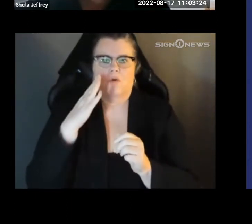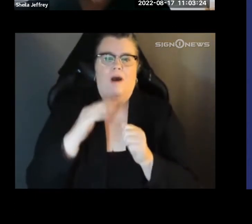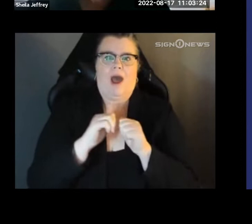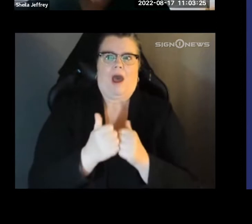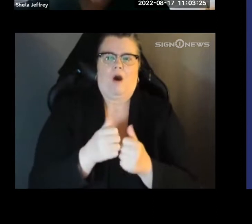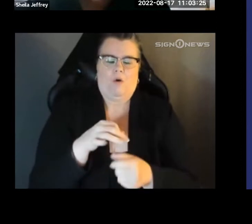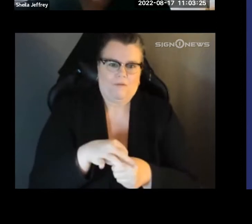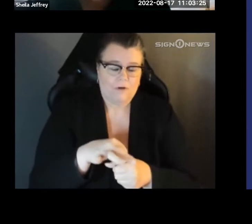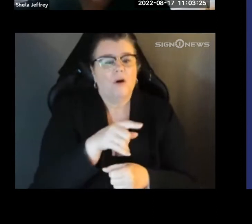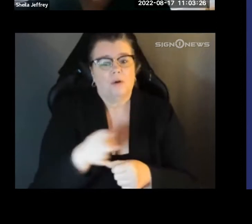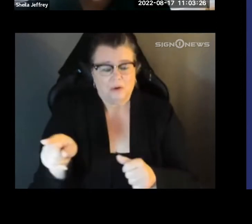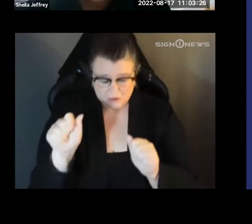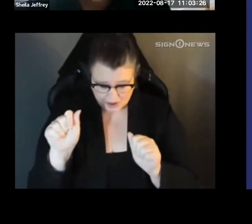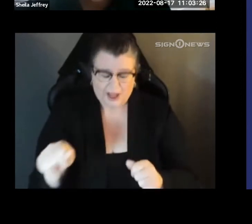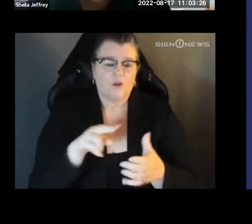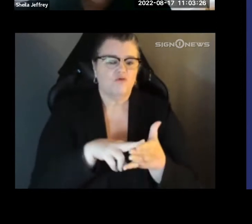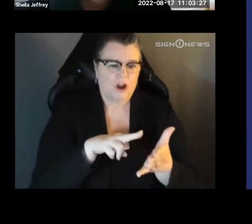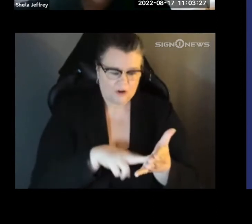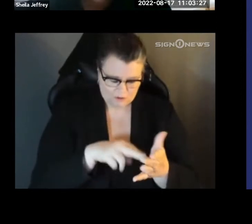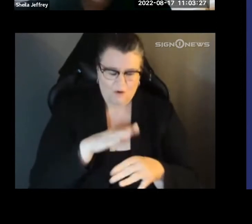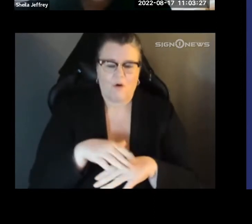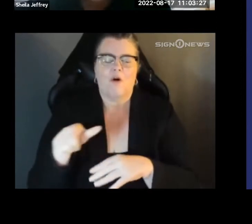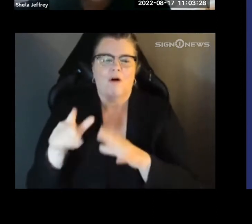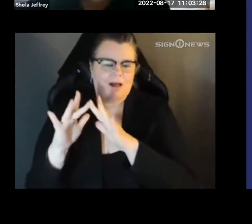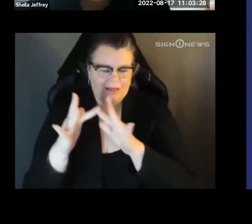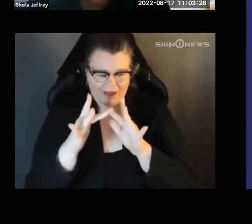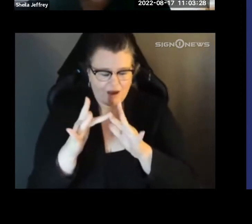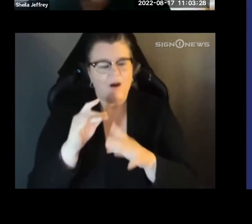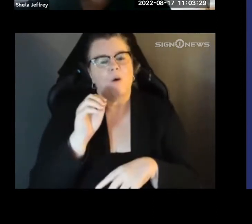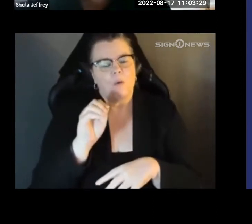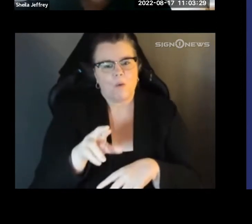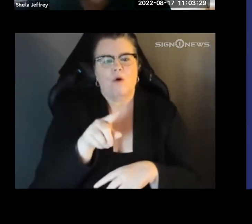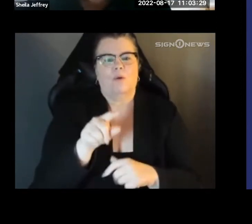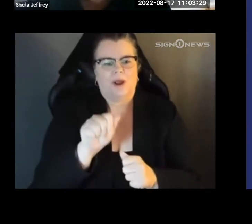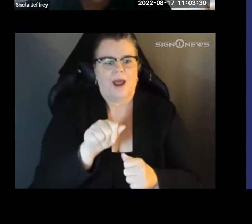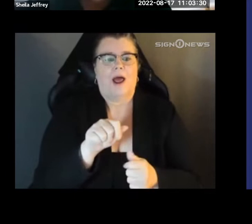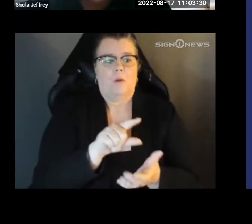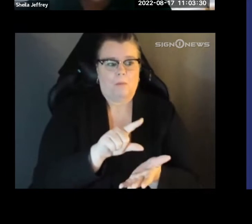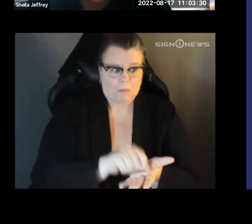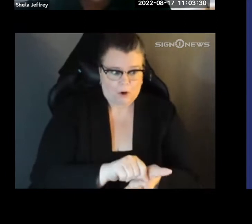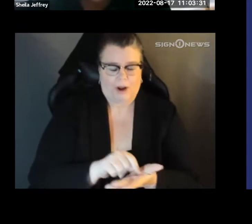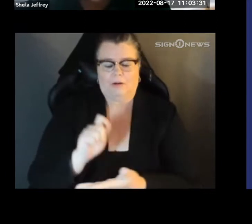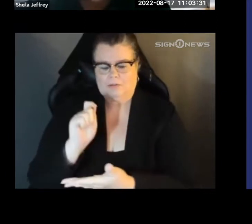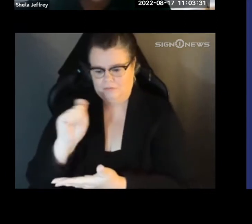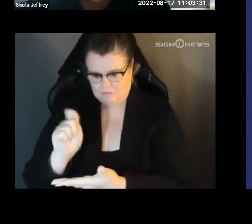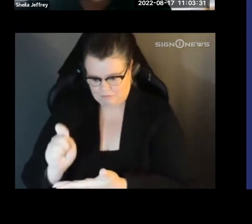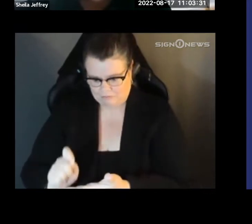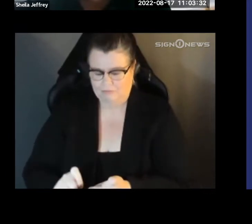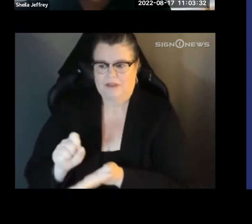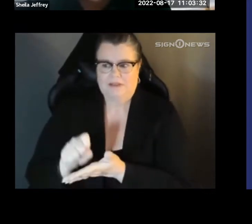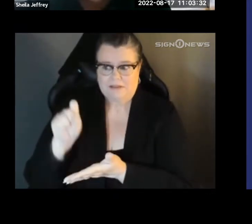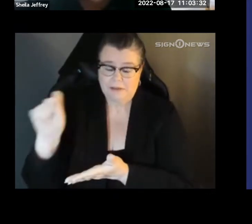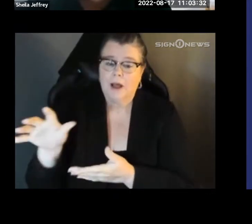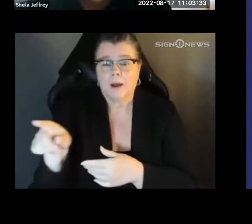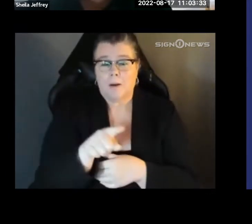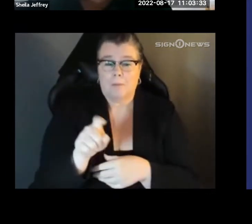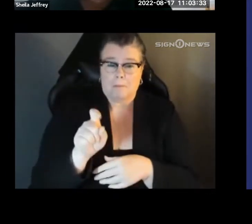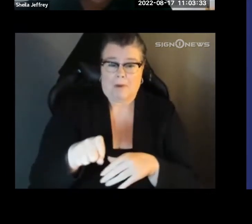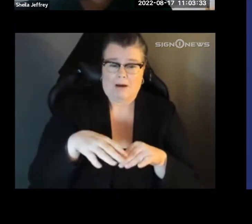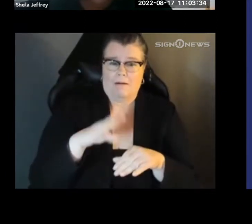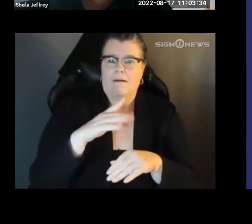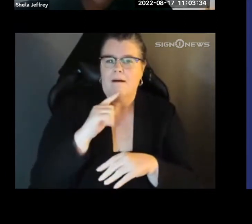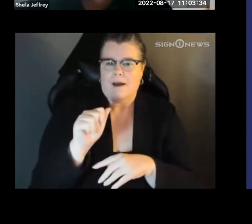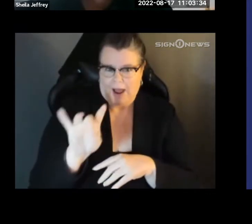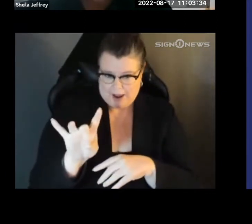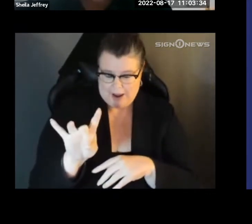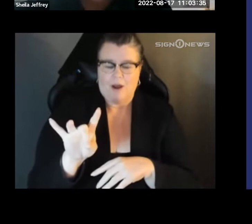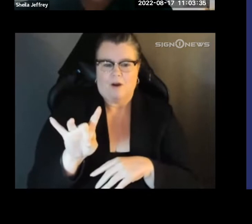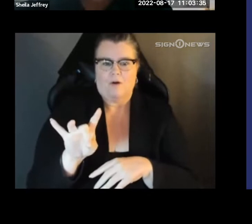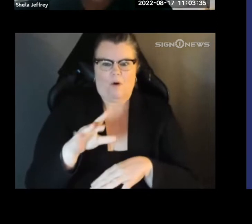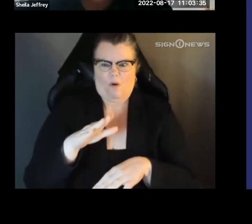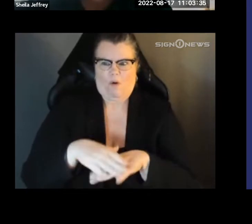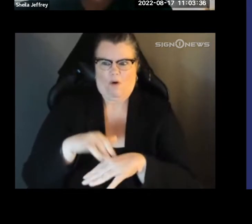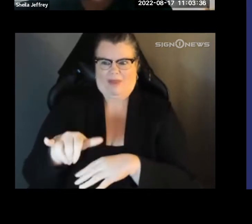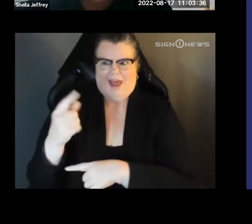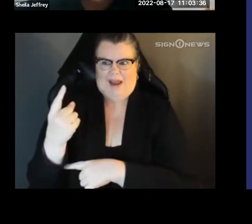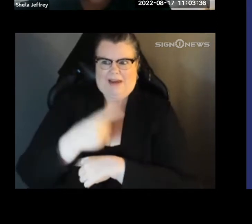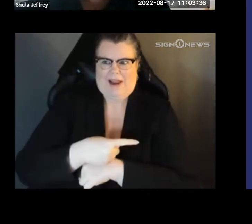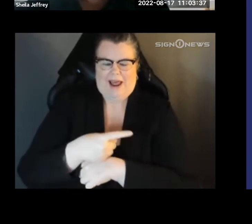you have to be 18 years old by electricity and a U.S citizen and a residency of the county